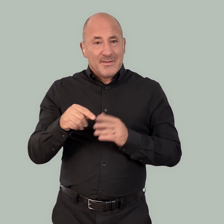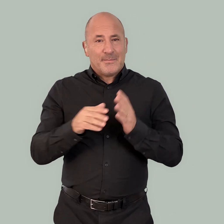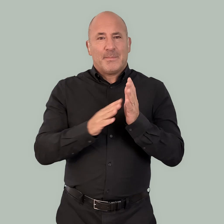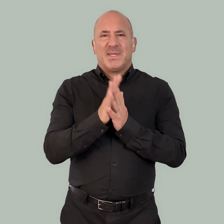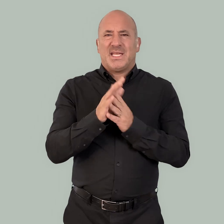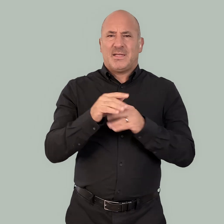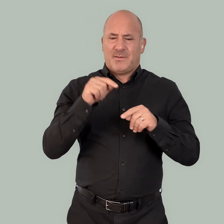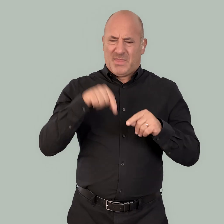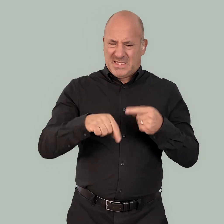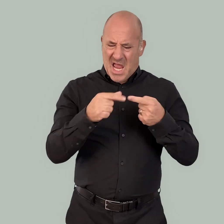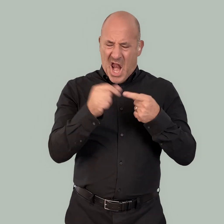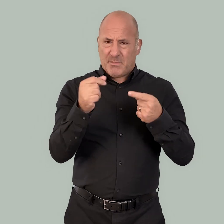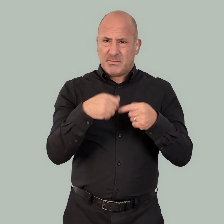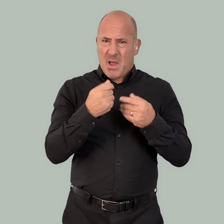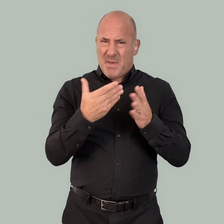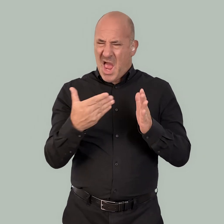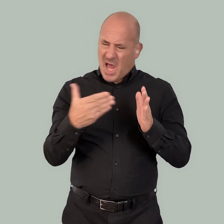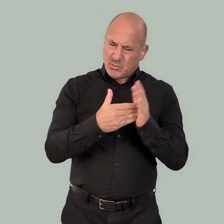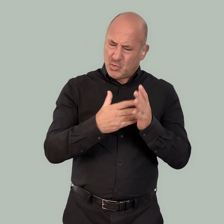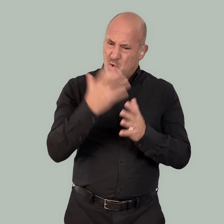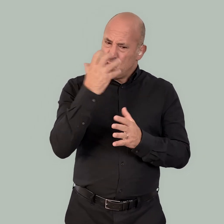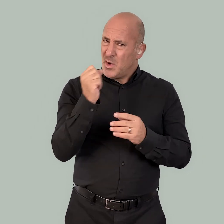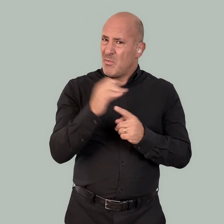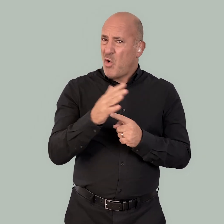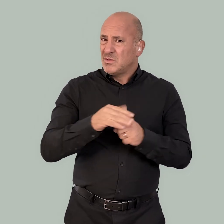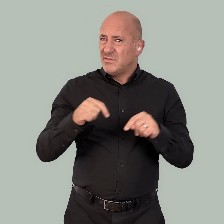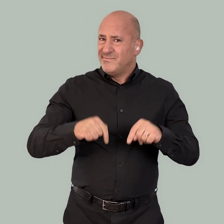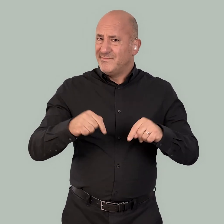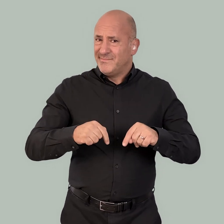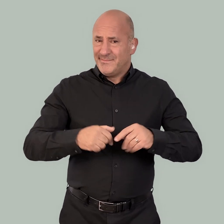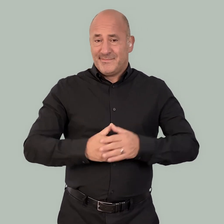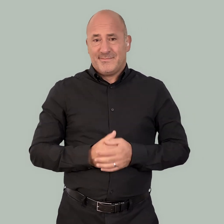placing additional importance on this element of the system.